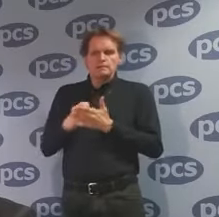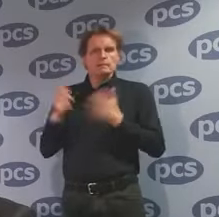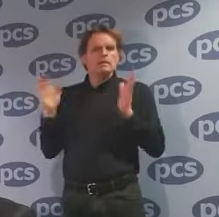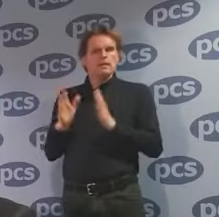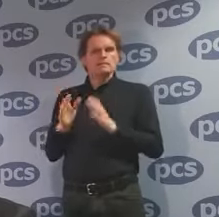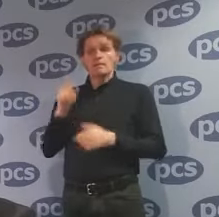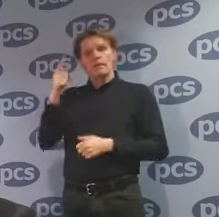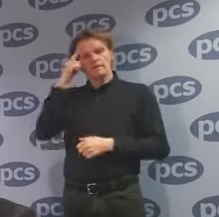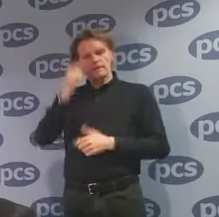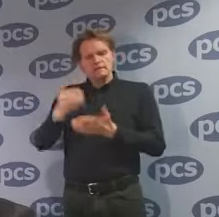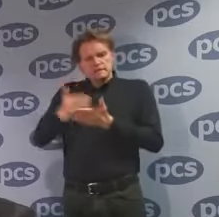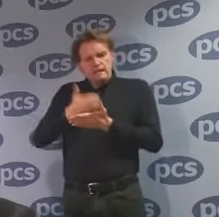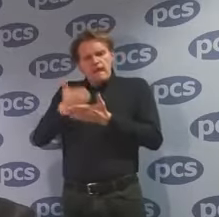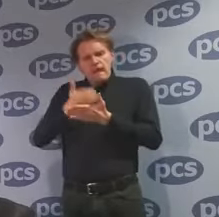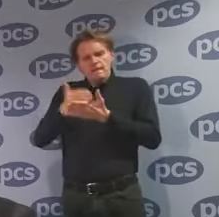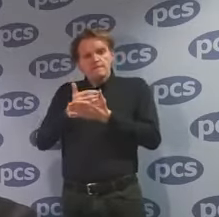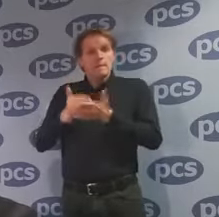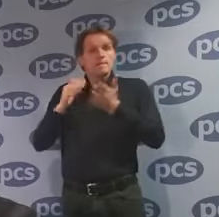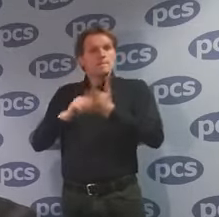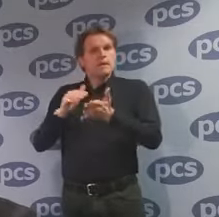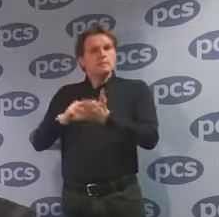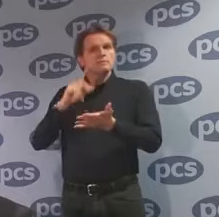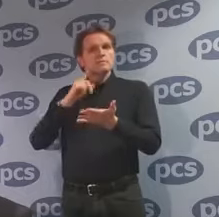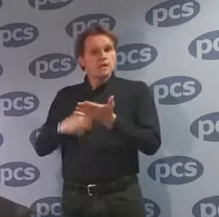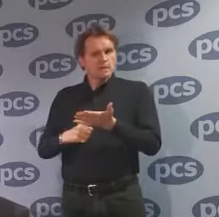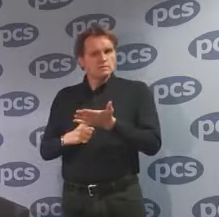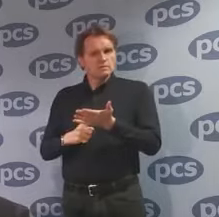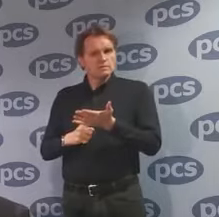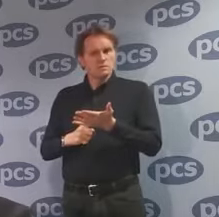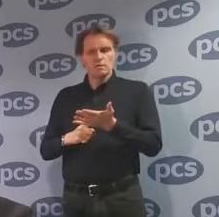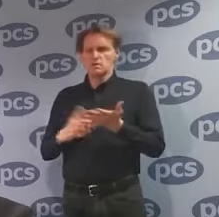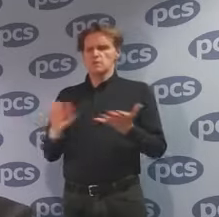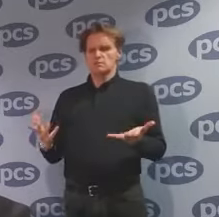millions and millions of pounds and our starting point's the complete opposite of